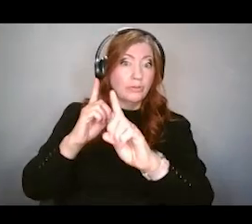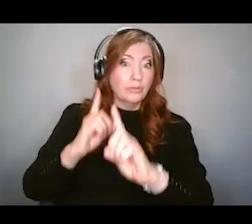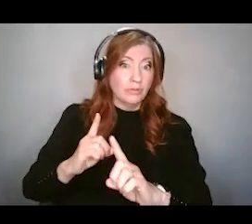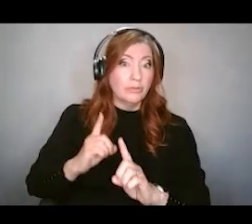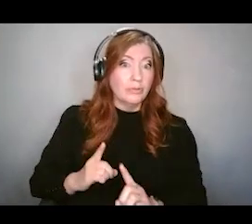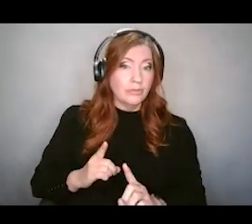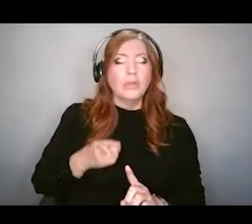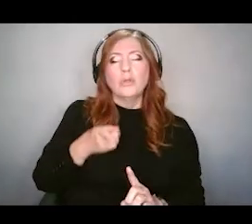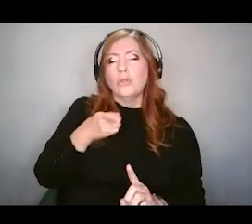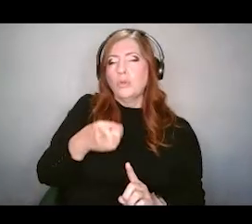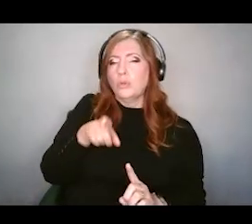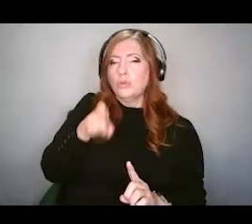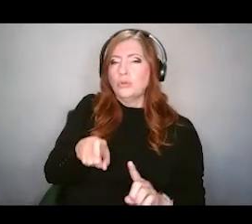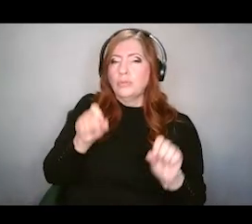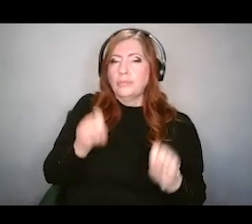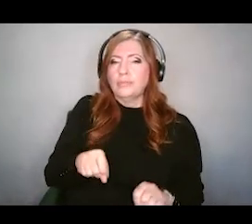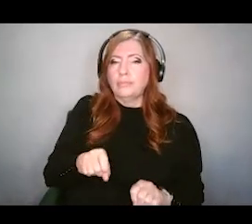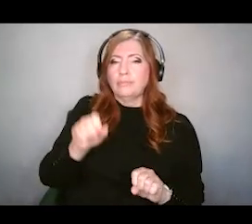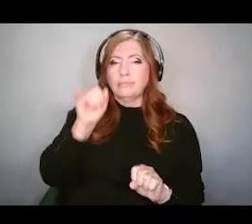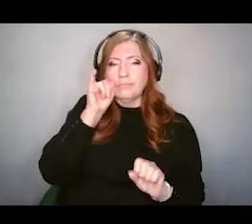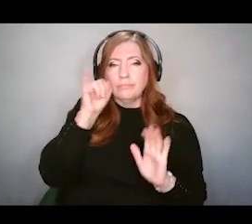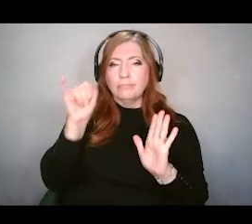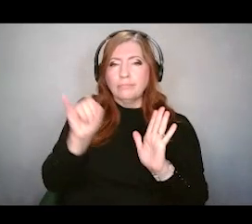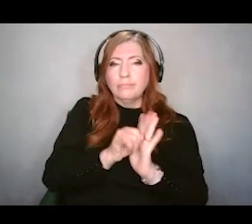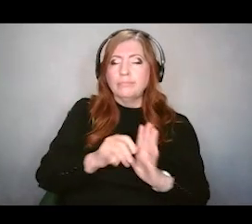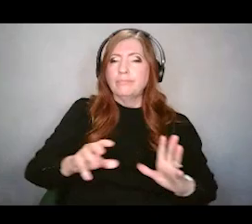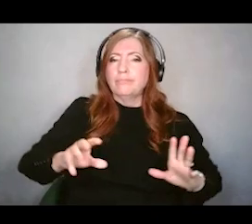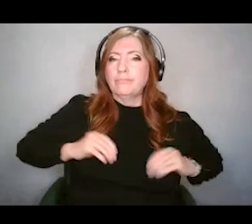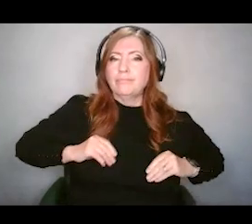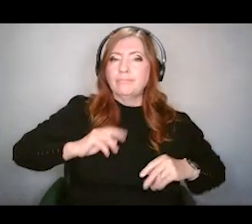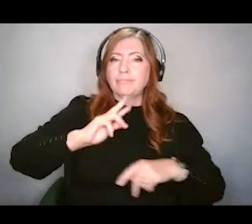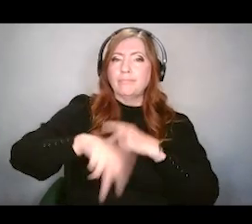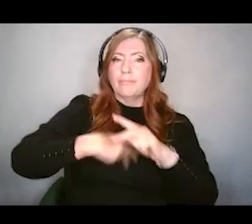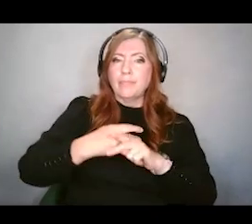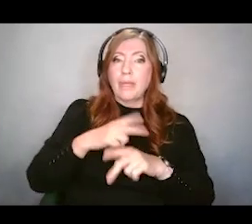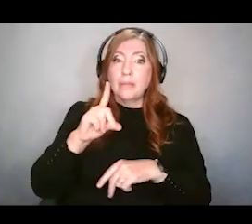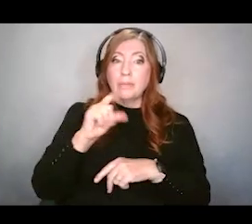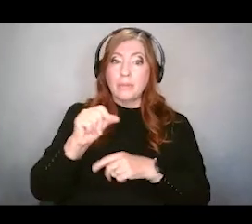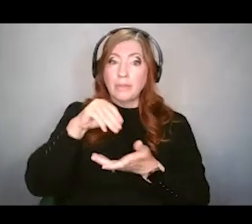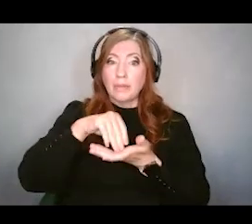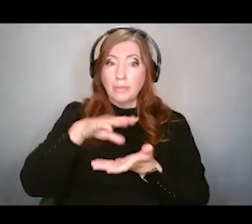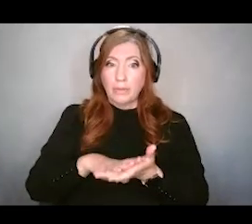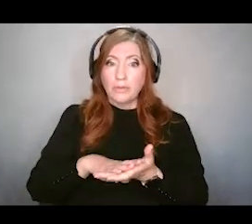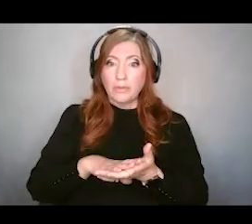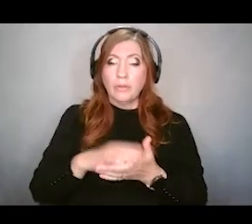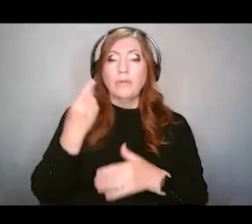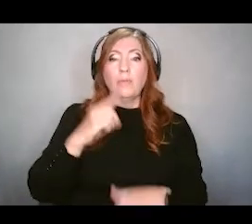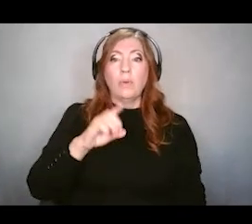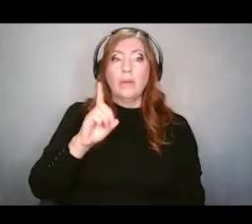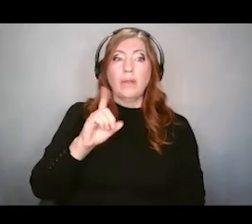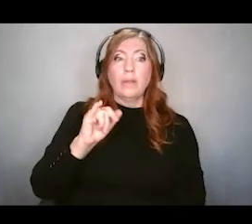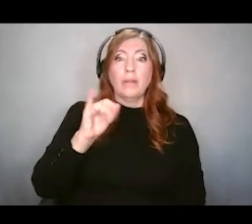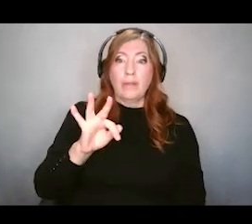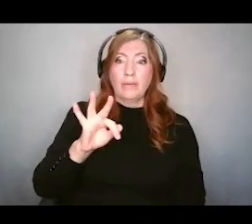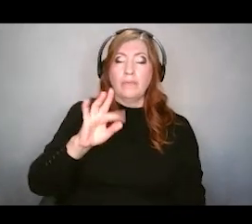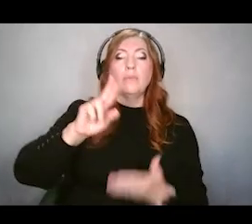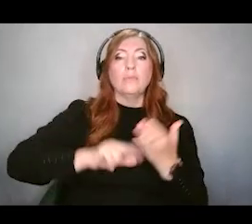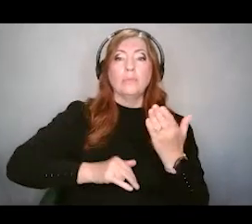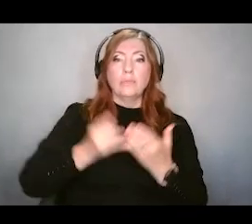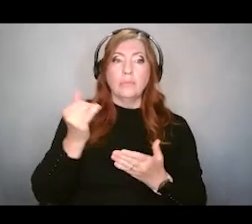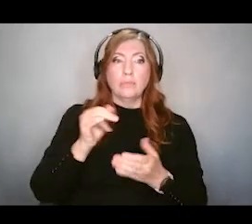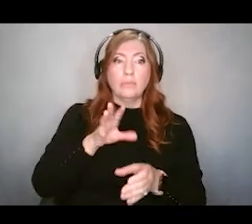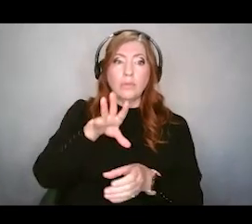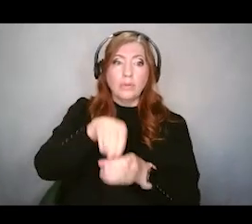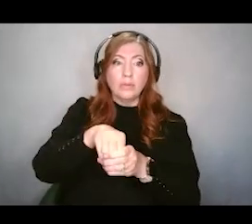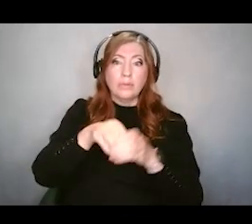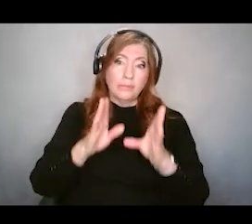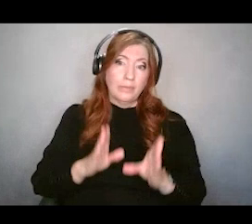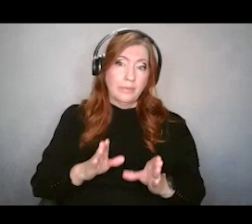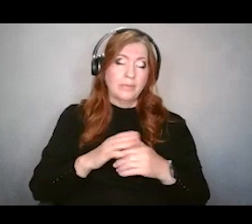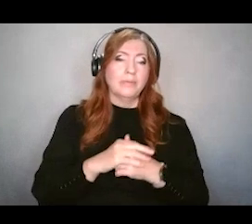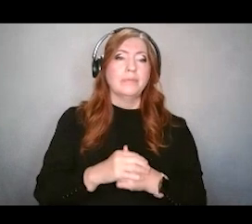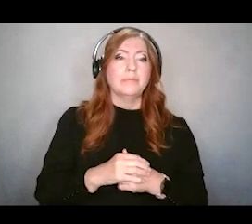Identify acceptable forms of disability documentation for DIF project participants.